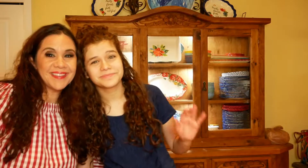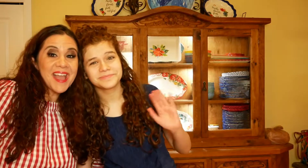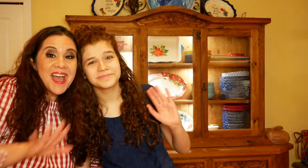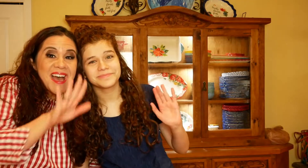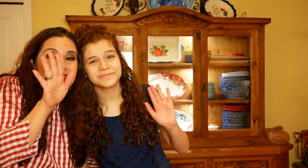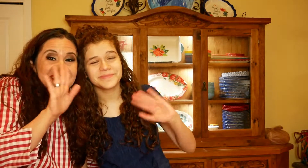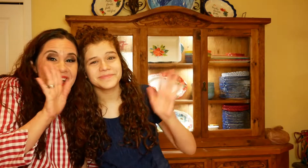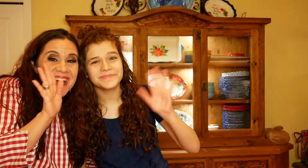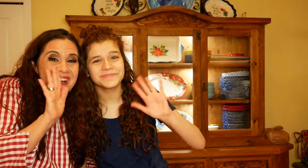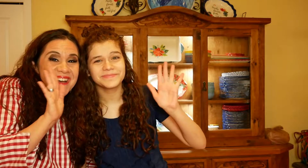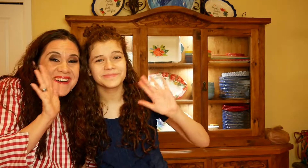Hello